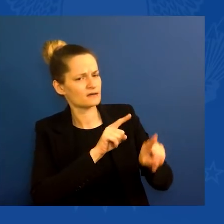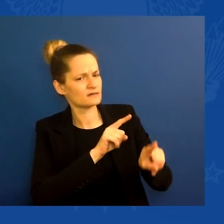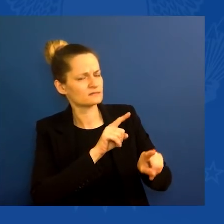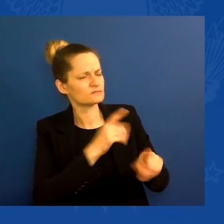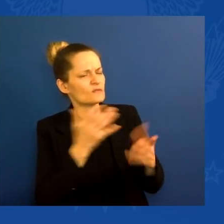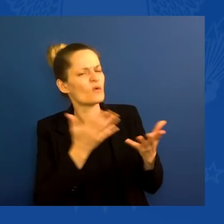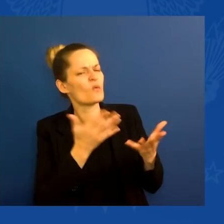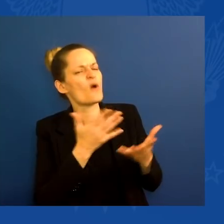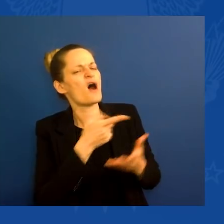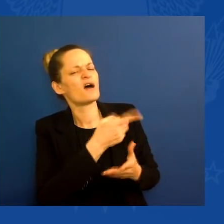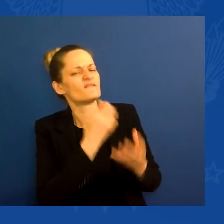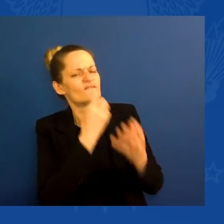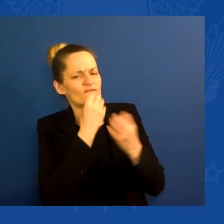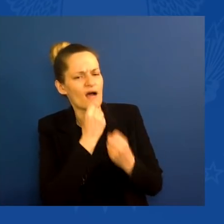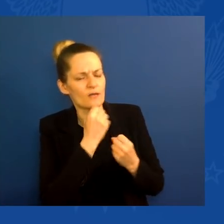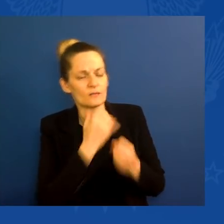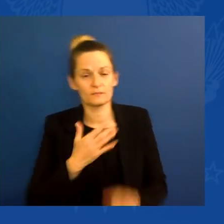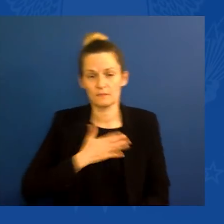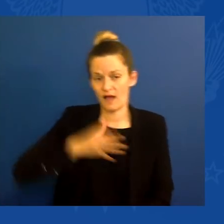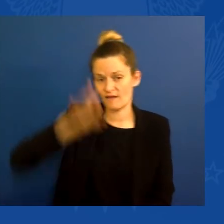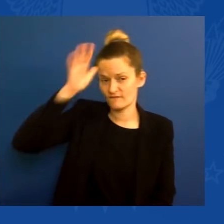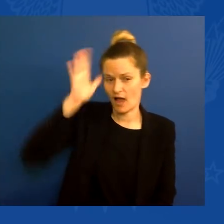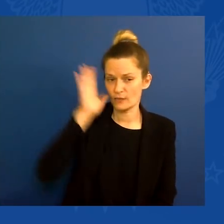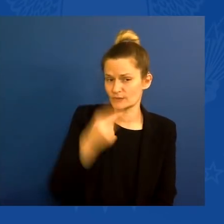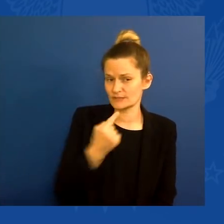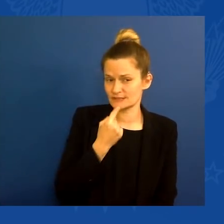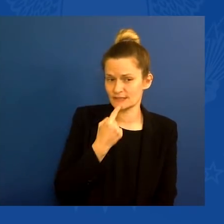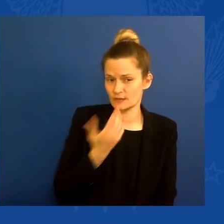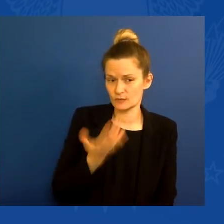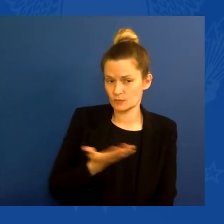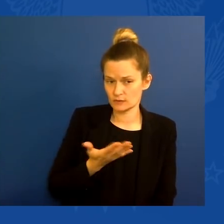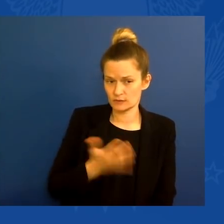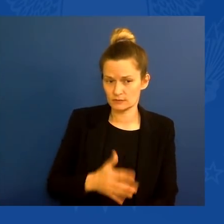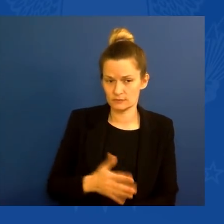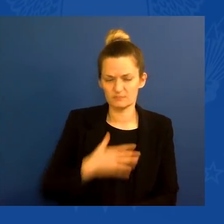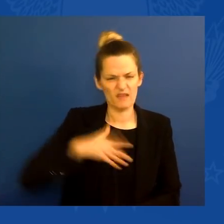who was a graceful man. He'd say, "Don't tell me what you value.